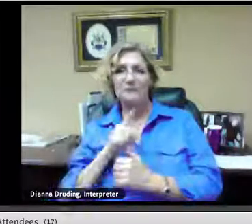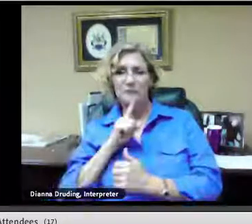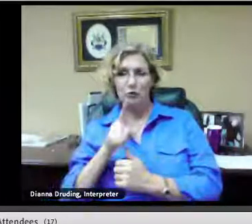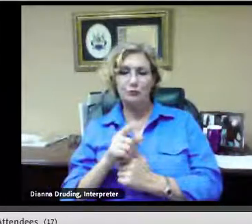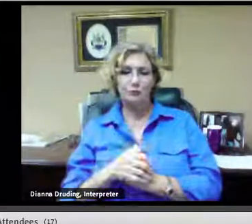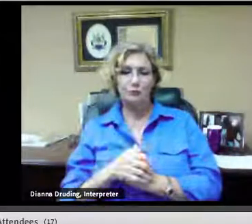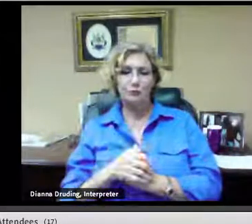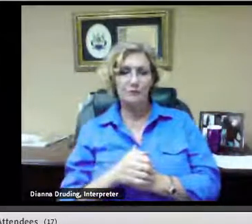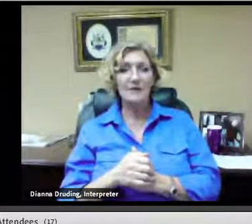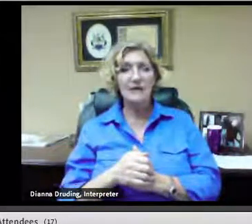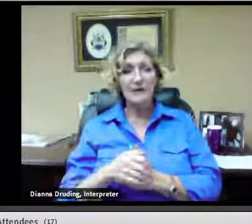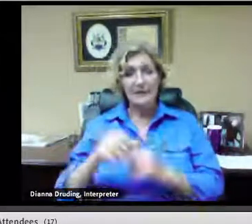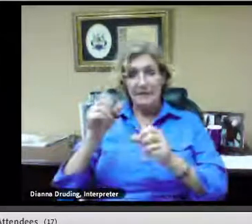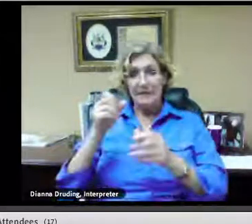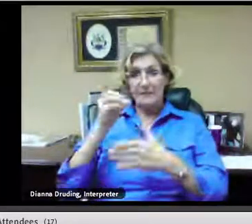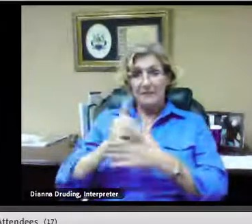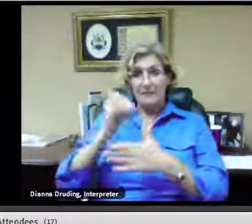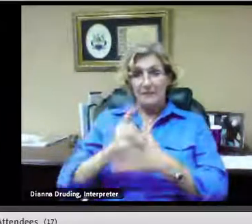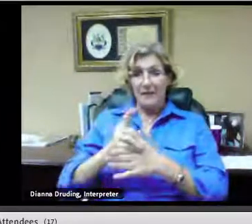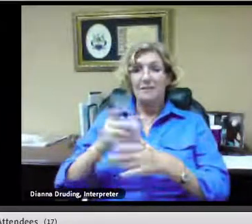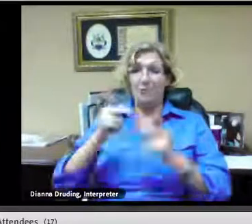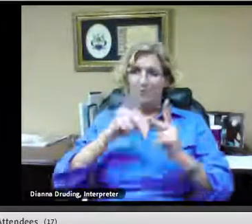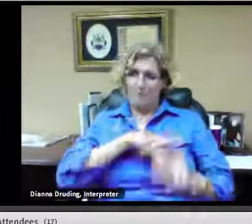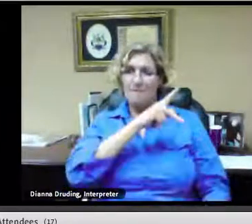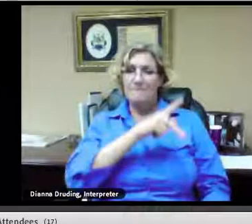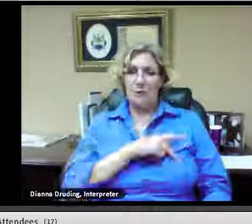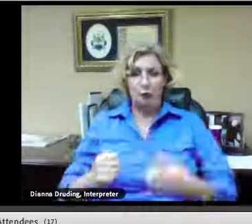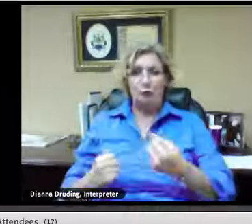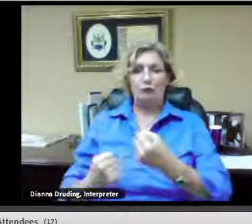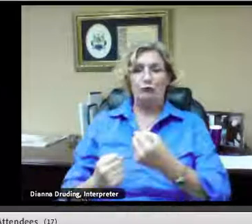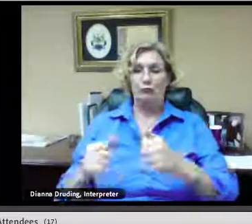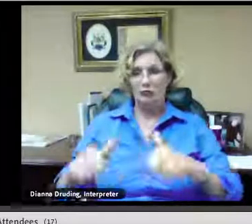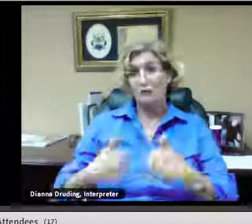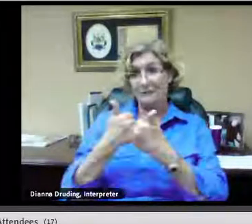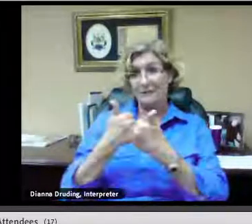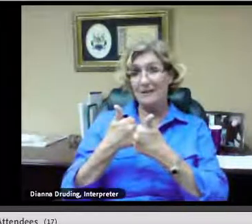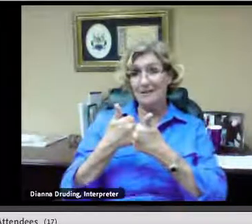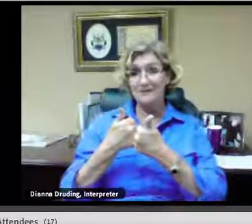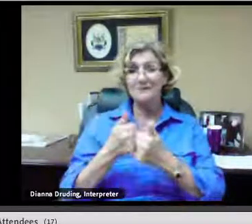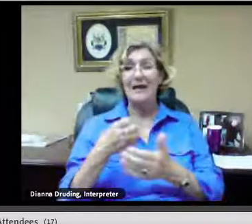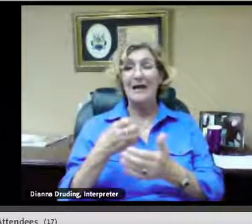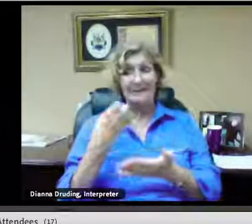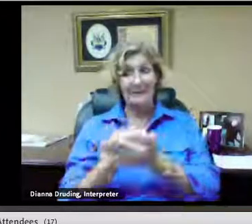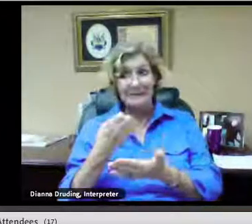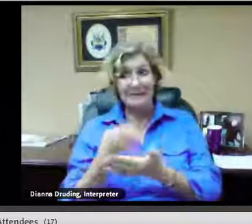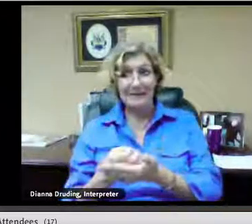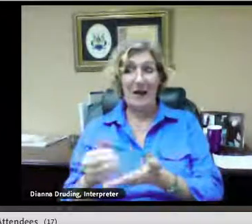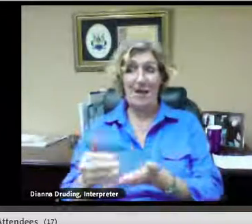economic inequity, illiteracy, cultural isolation, discrimination in education,